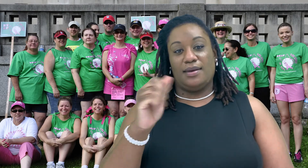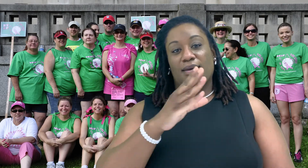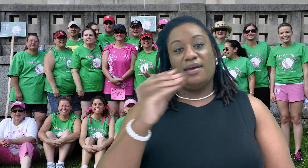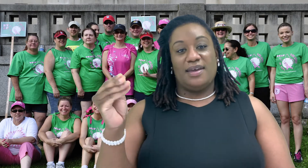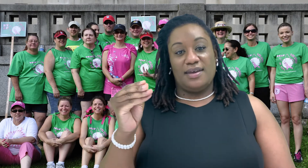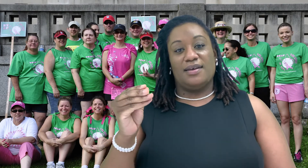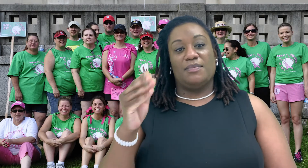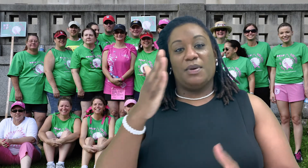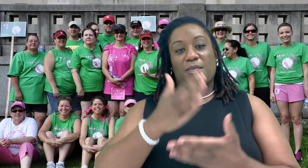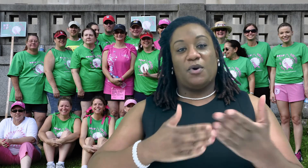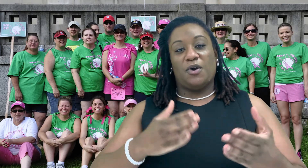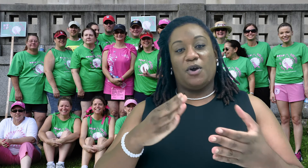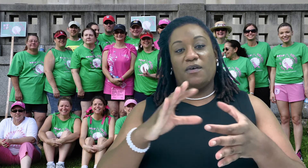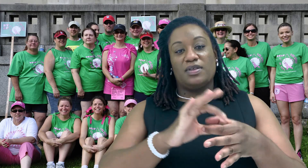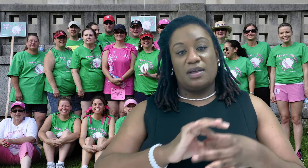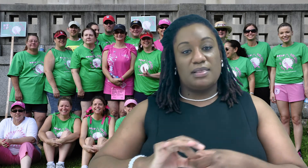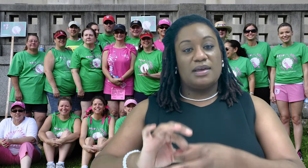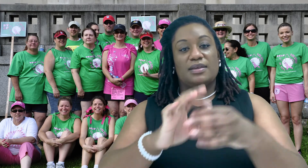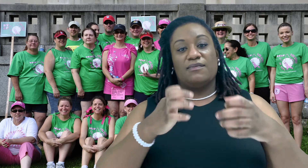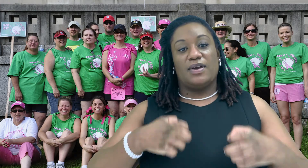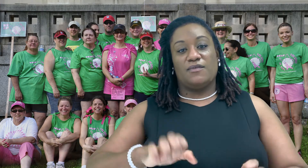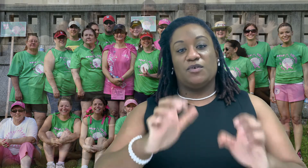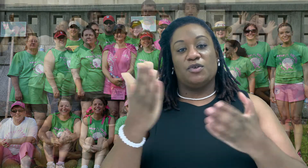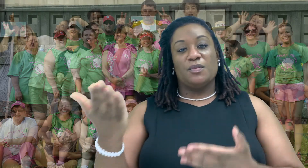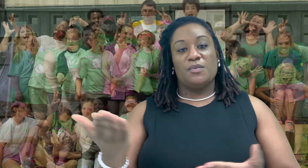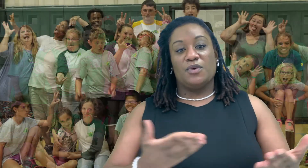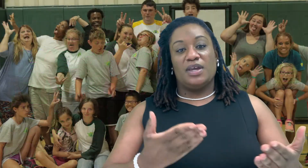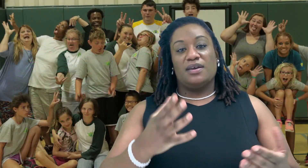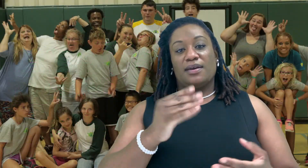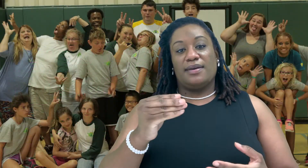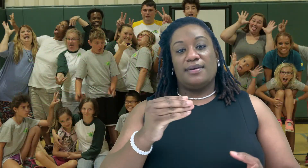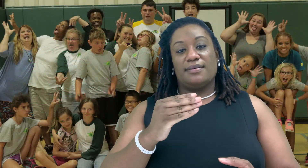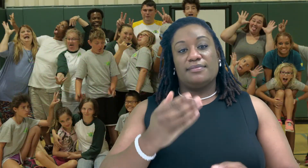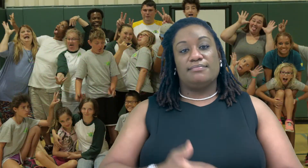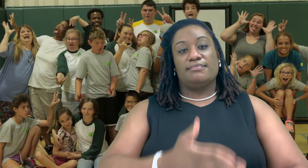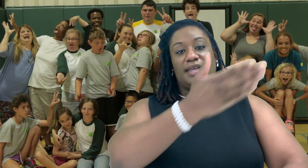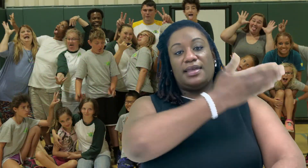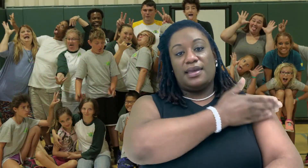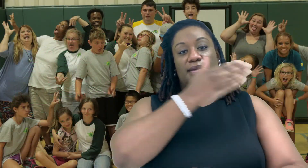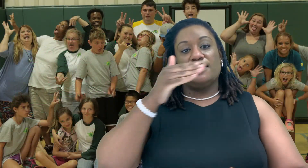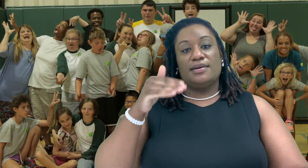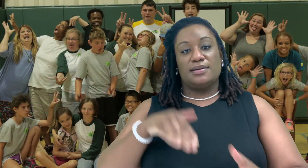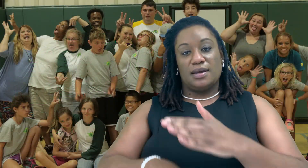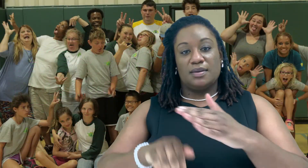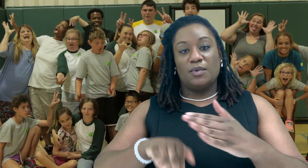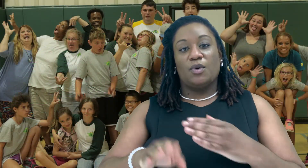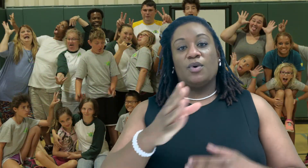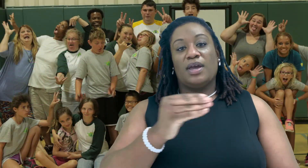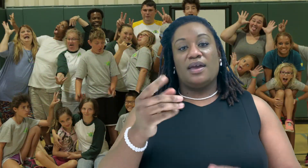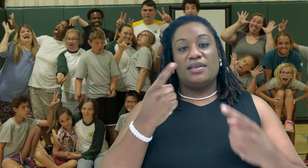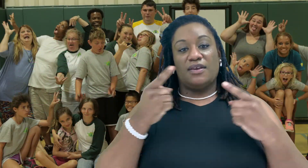and to be a part of the collective effort to bring and enhance accessible